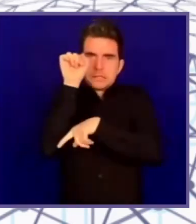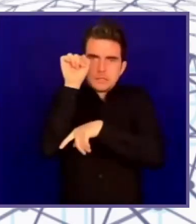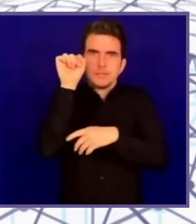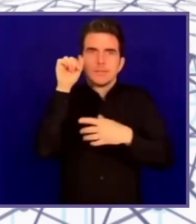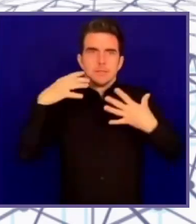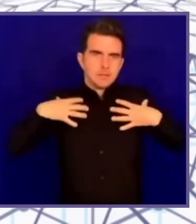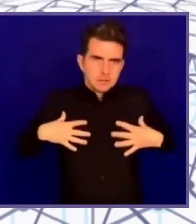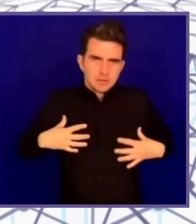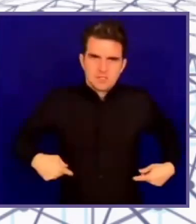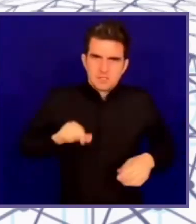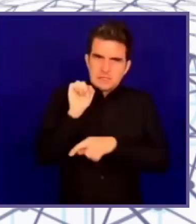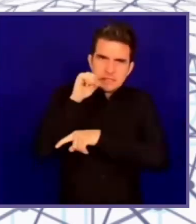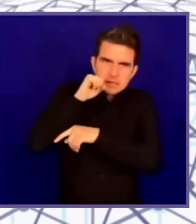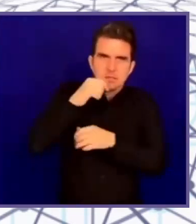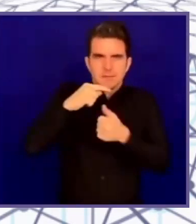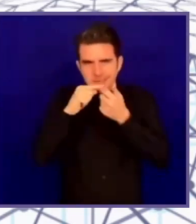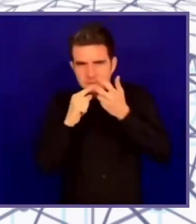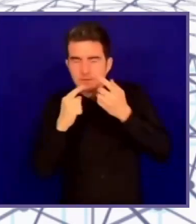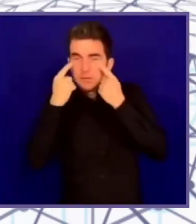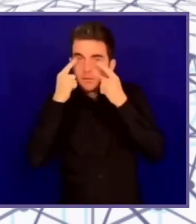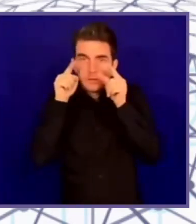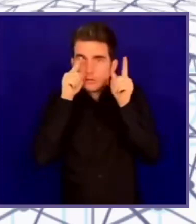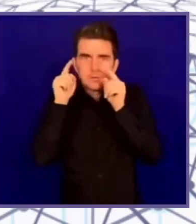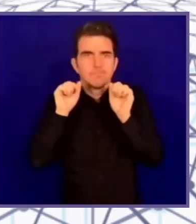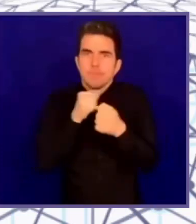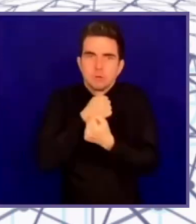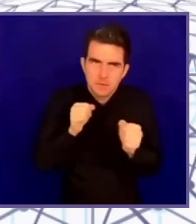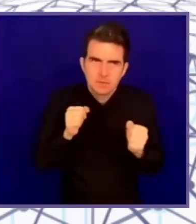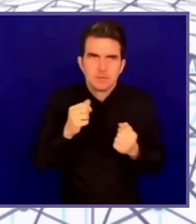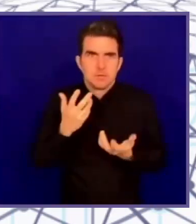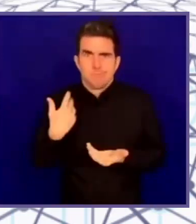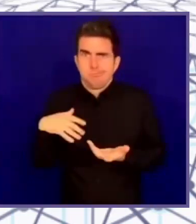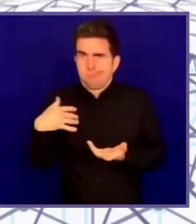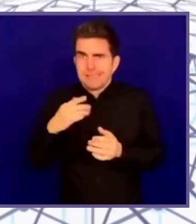him to read and write with a physical spelling board with a perfect spelling boards with letters